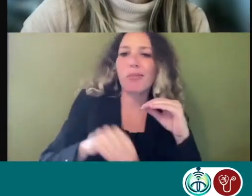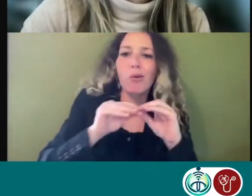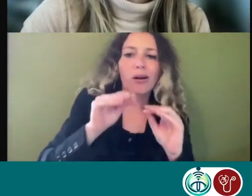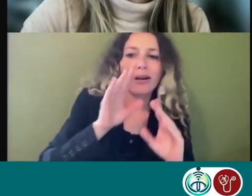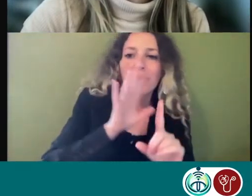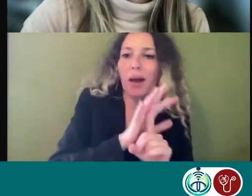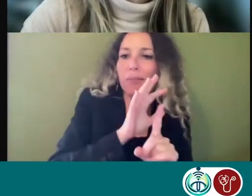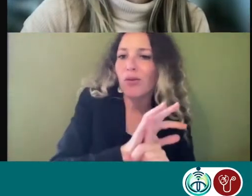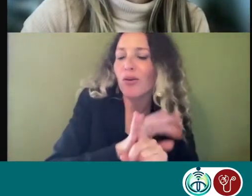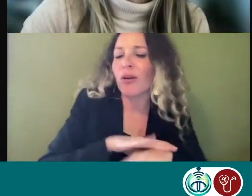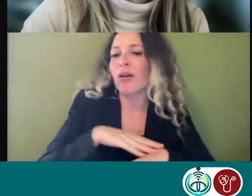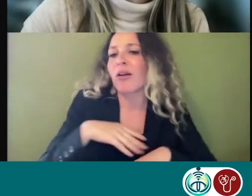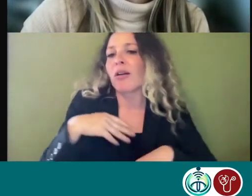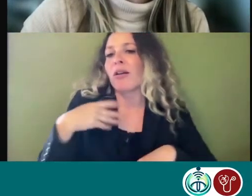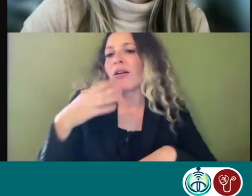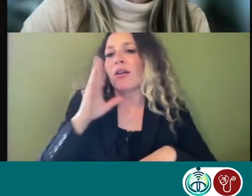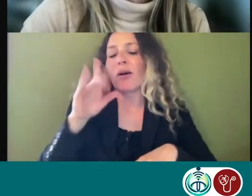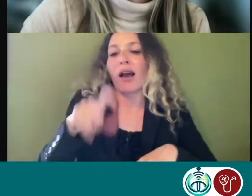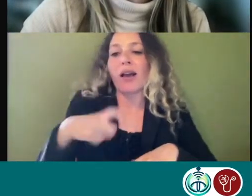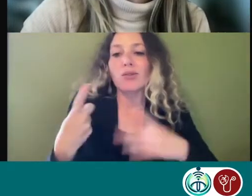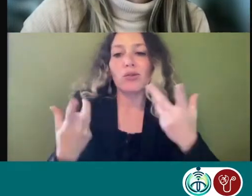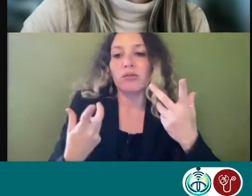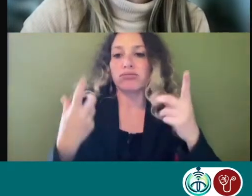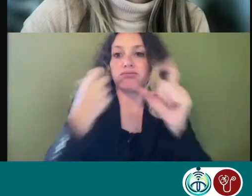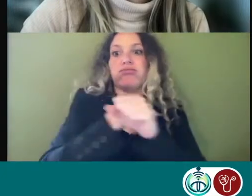that they would have to fight harder to get in-person appointments when they needed them.